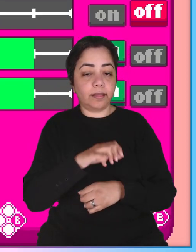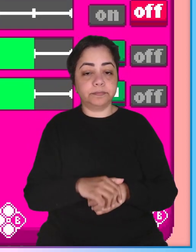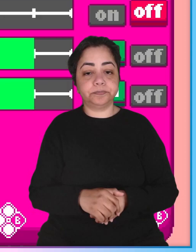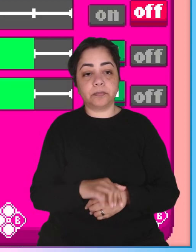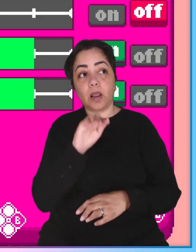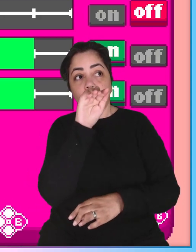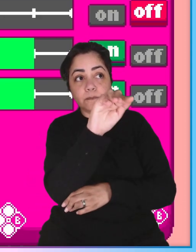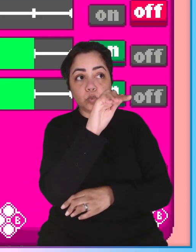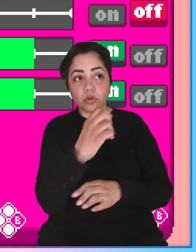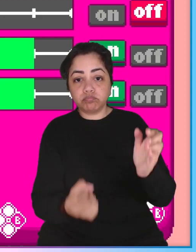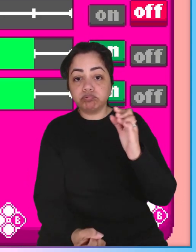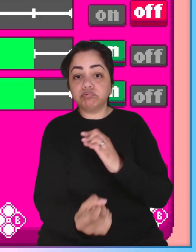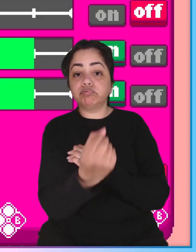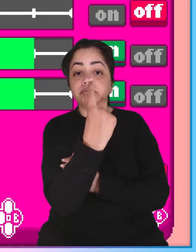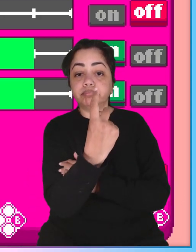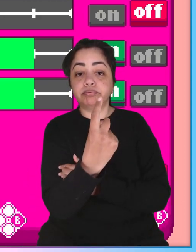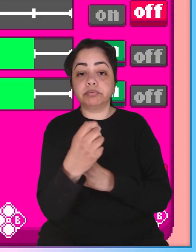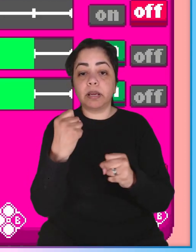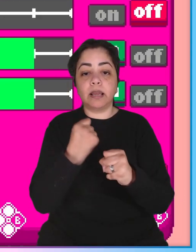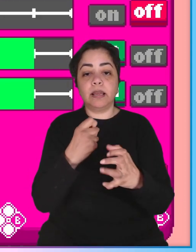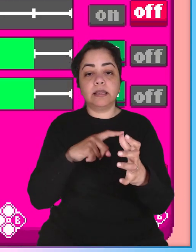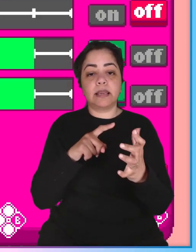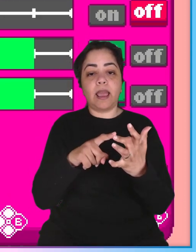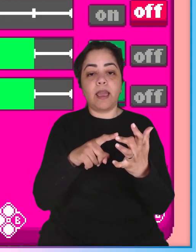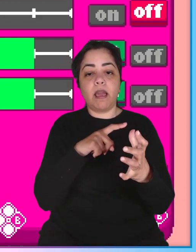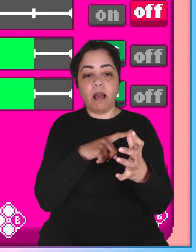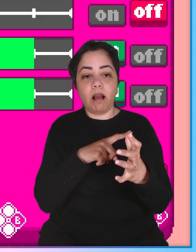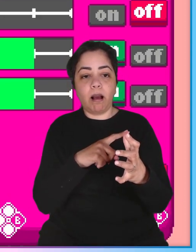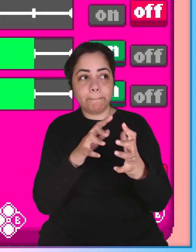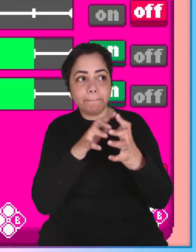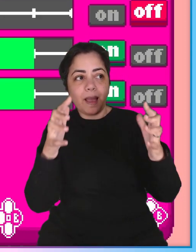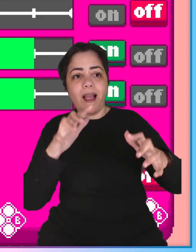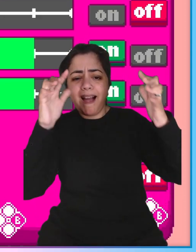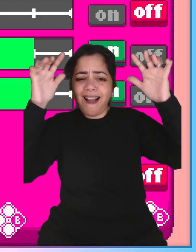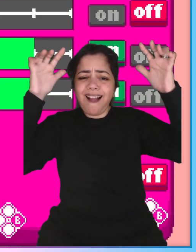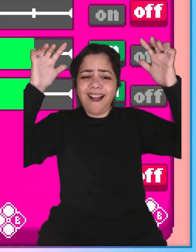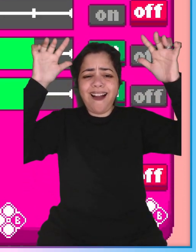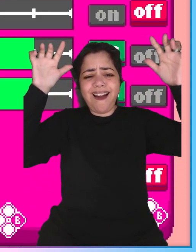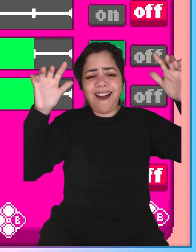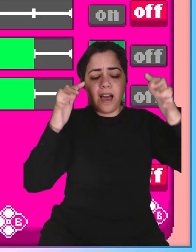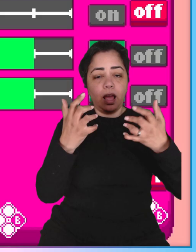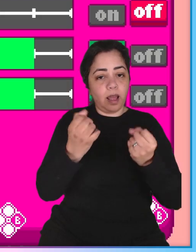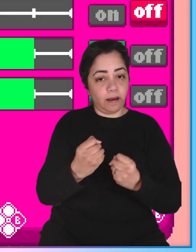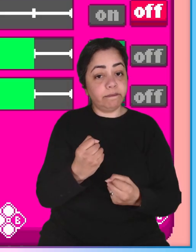visual cues that don’t rely on just colour font control, no screen shake